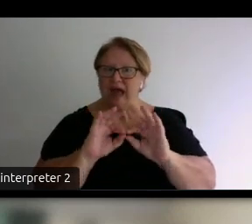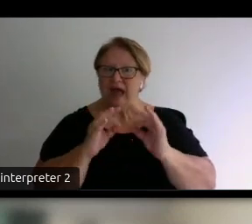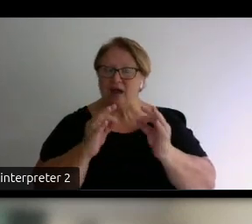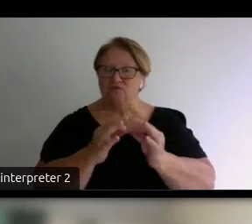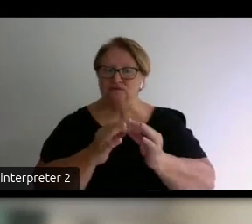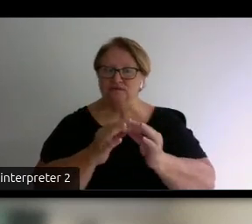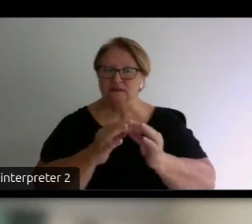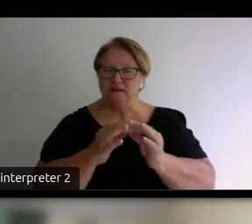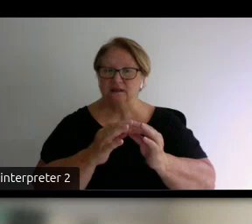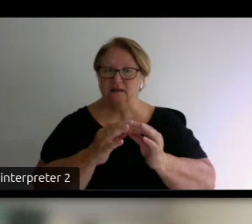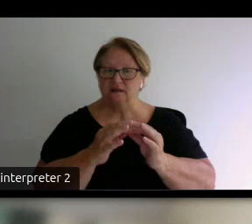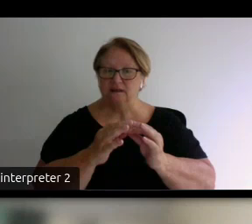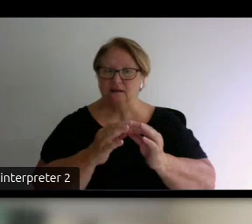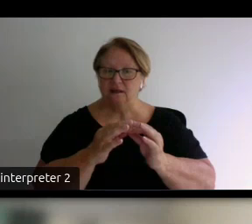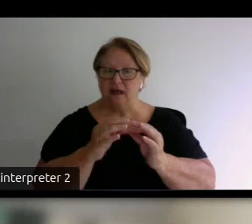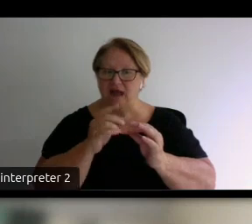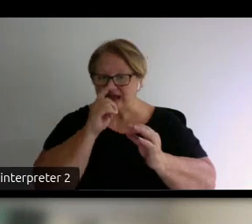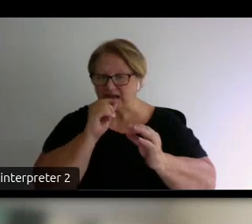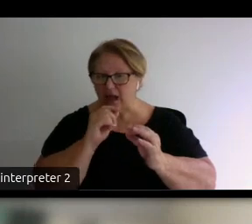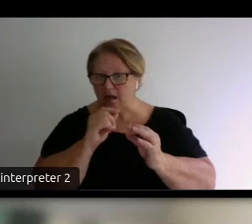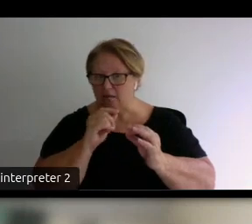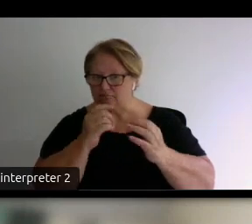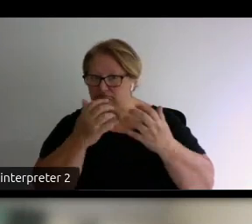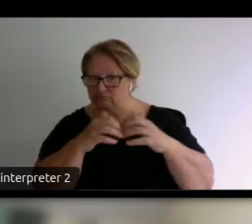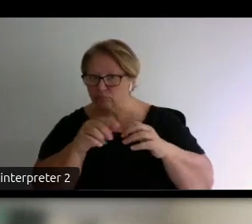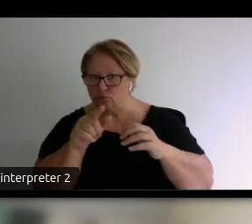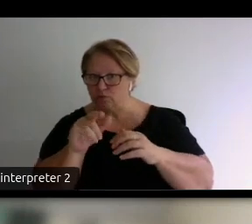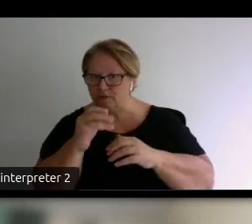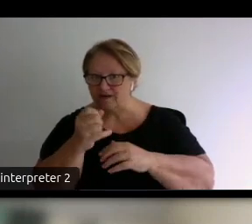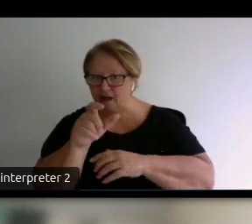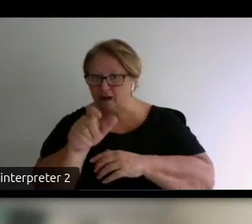uh determine that you you may have clients that are coming through that would benefit